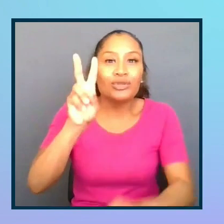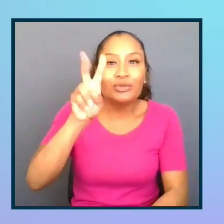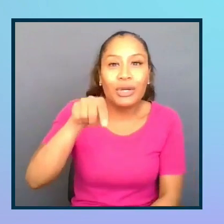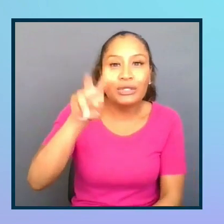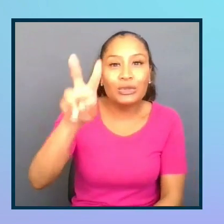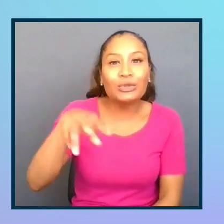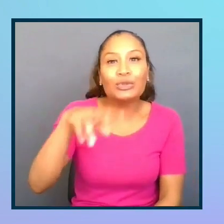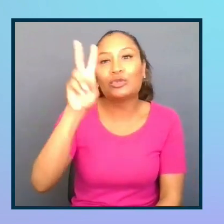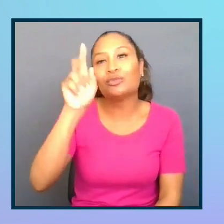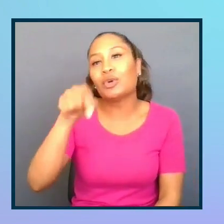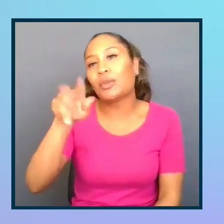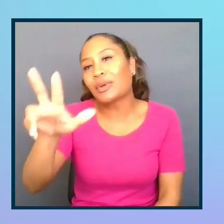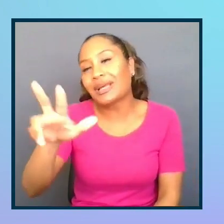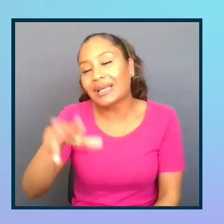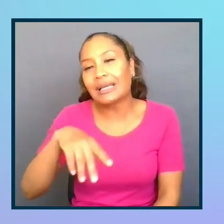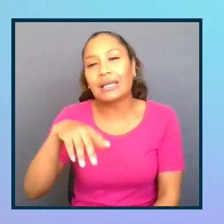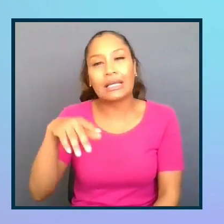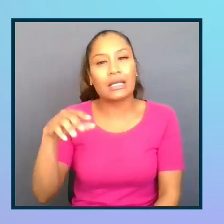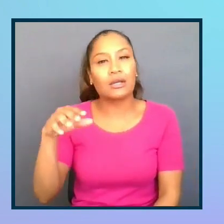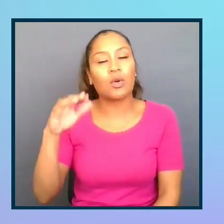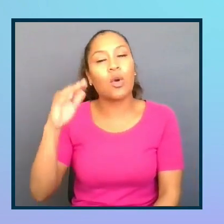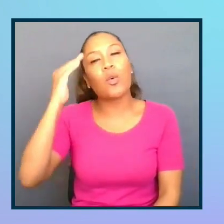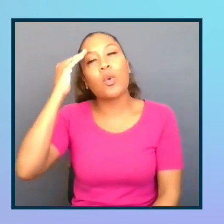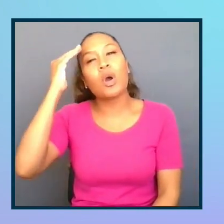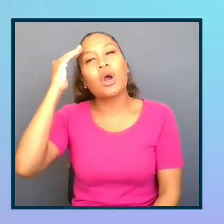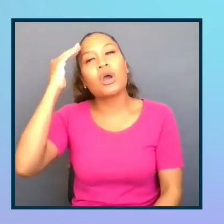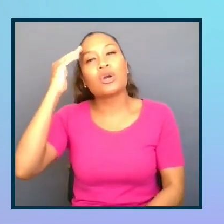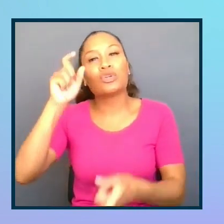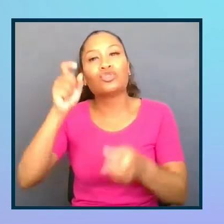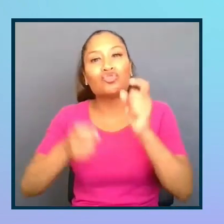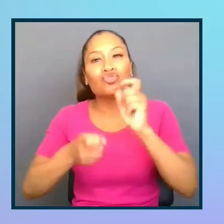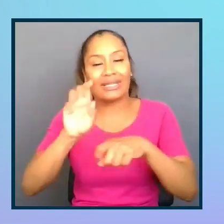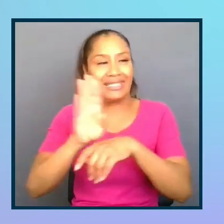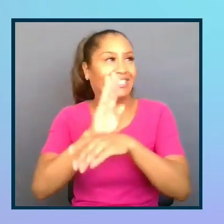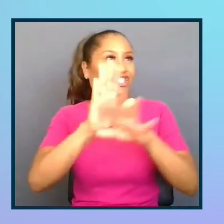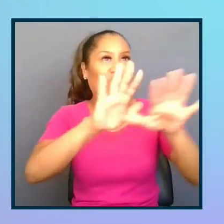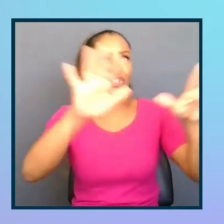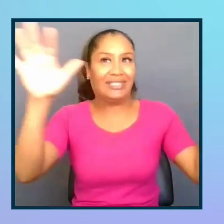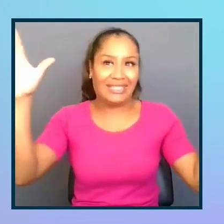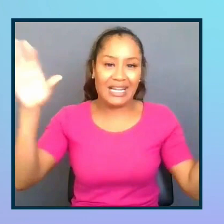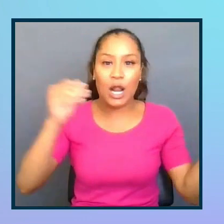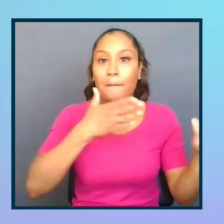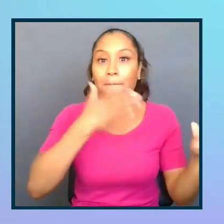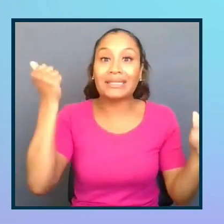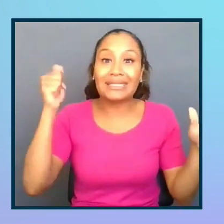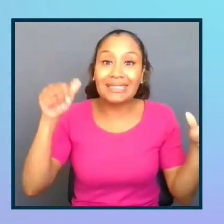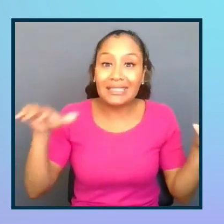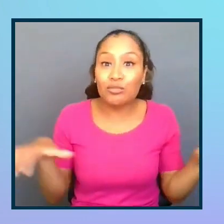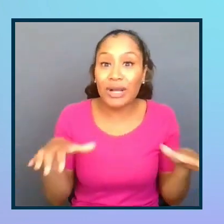and just being aware of changes in the industry and best practice as such.